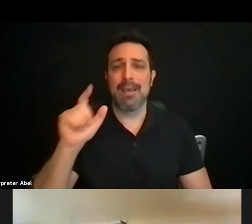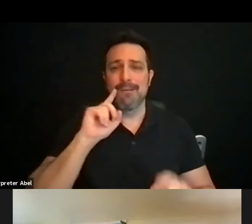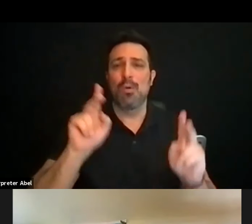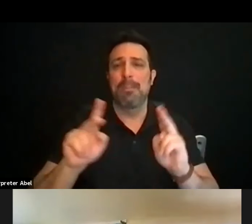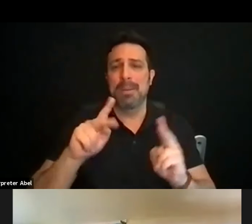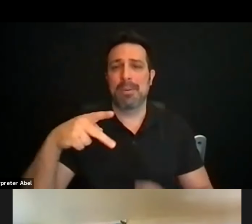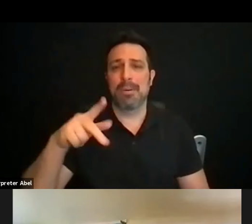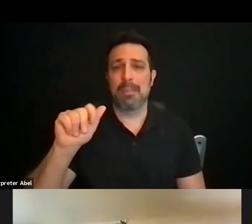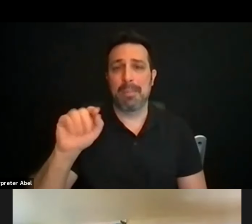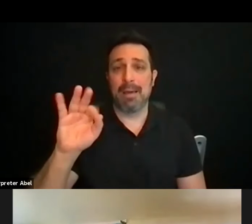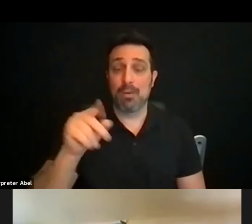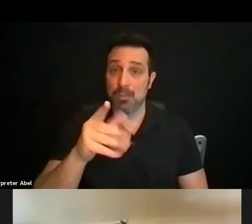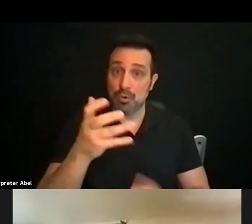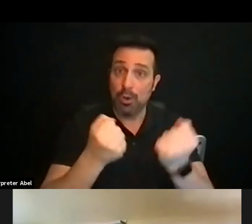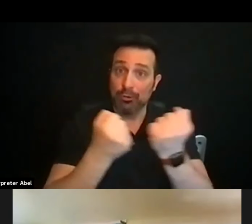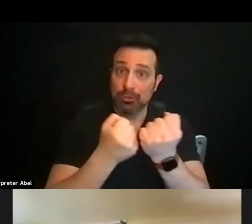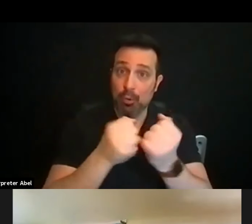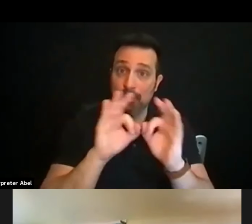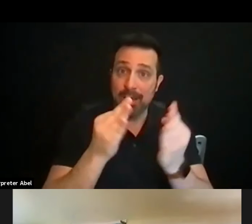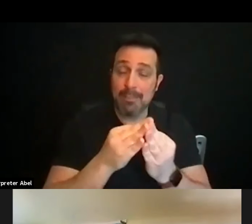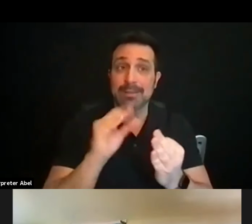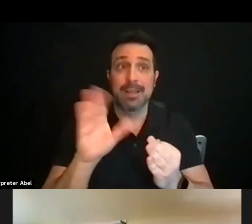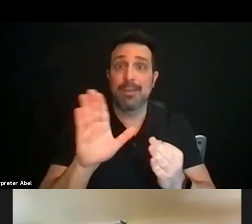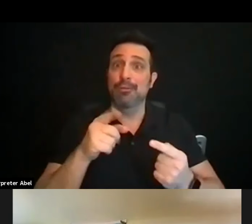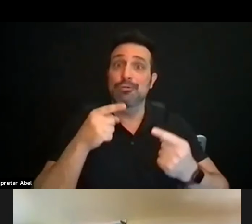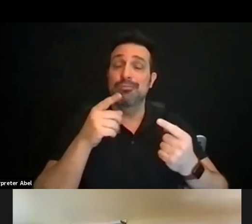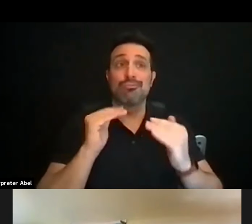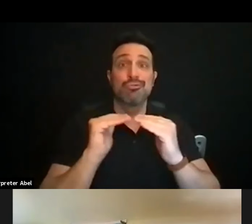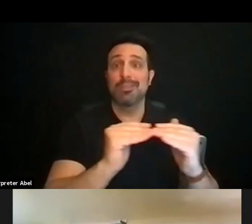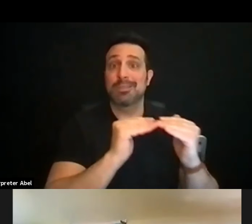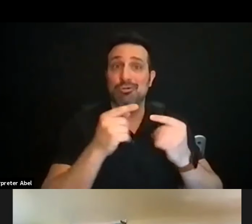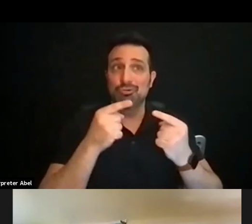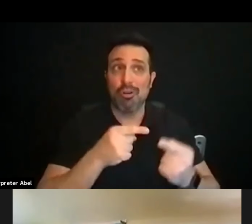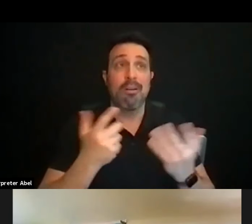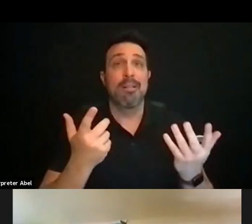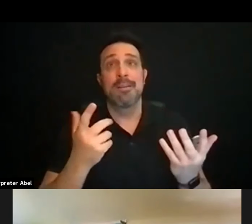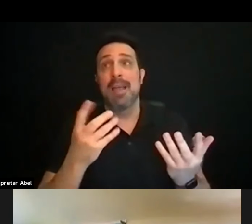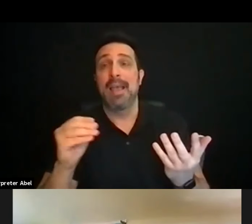accountable. And to do a lot of other things within the six pillars of the